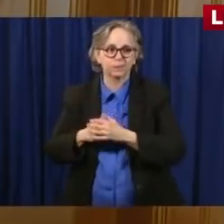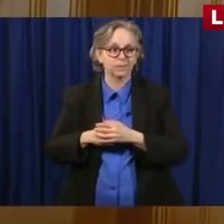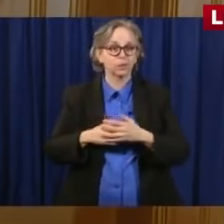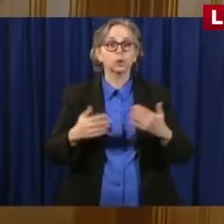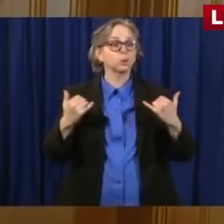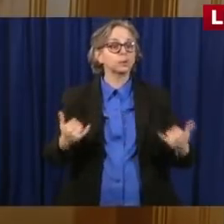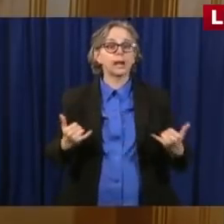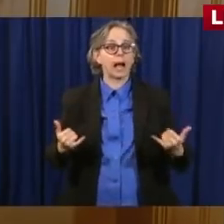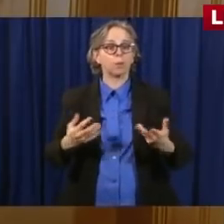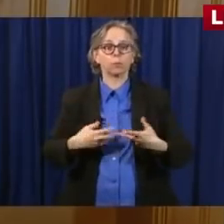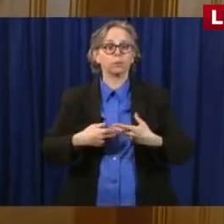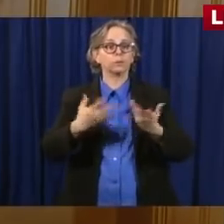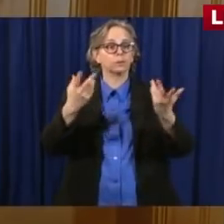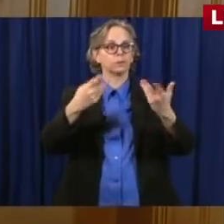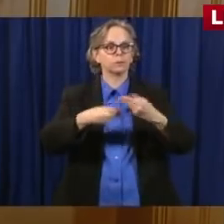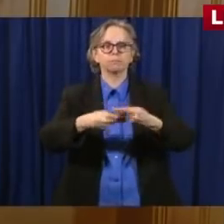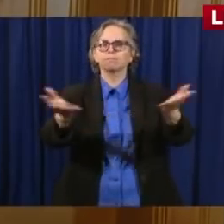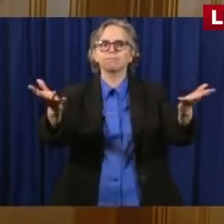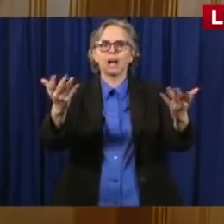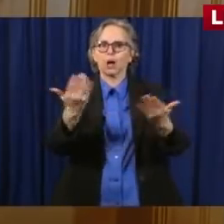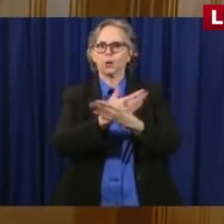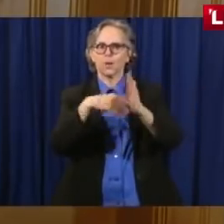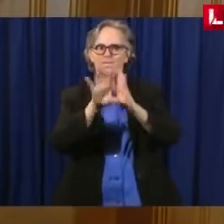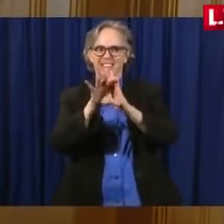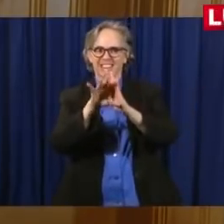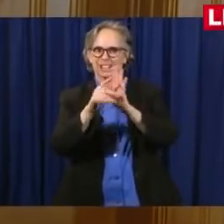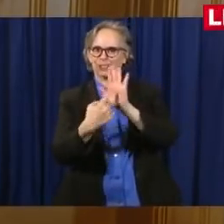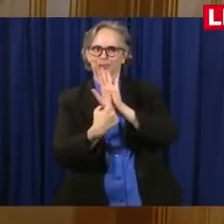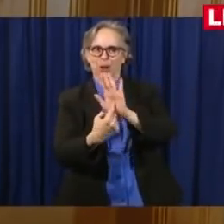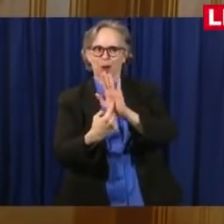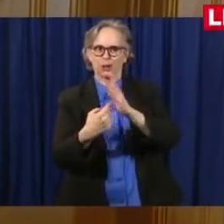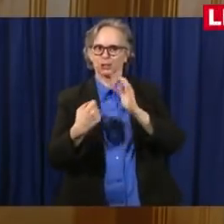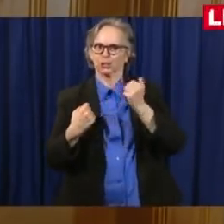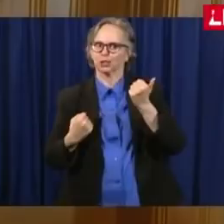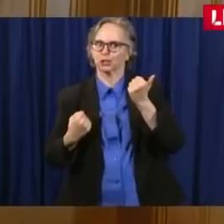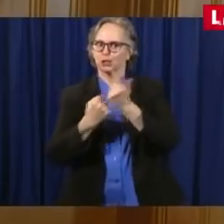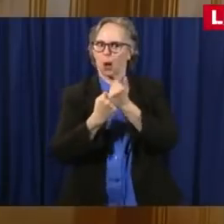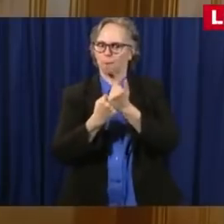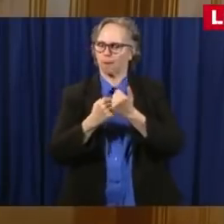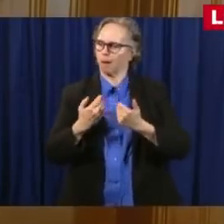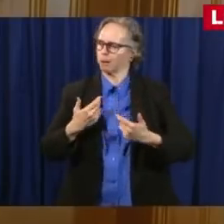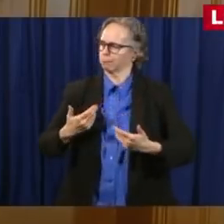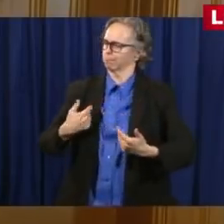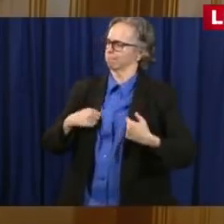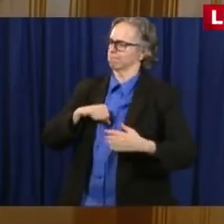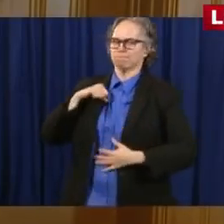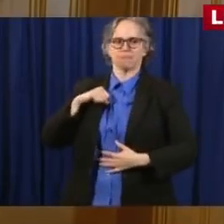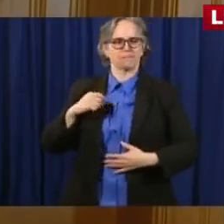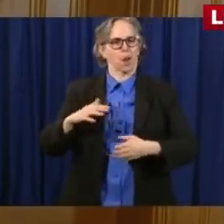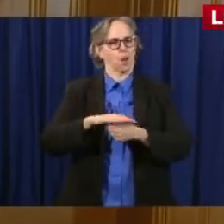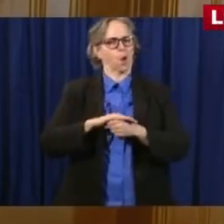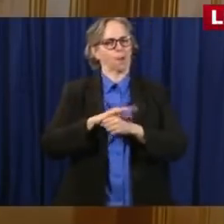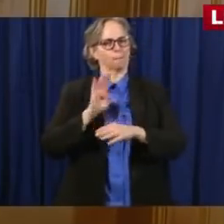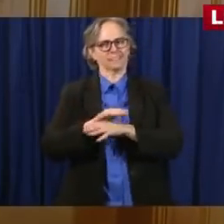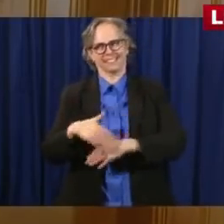TODAY WE ARE LAUNCHING A NEW VIDEO AND NEW PRINT ADS TO CONTINUE OUR EFFORTS TO SHOWCASE OUR LOCAL BUSINESSES.